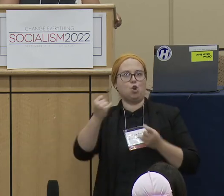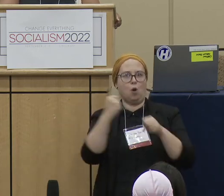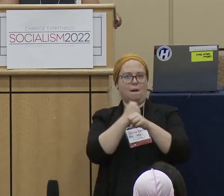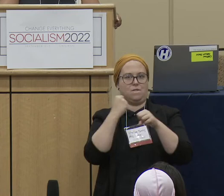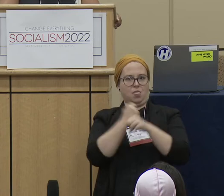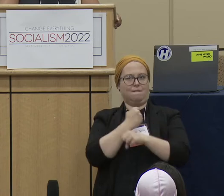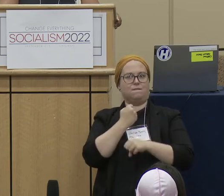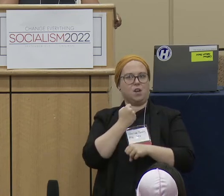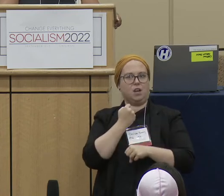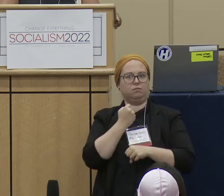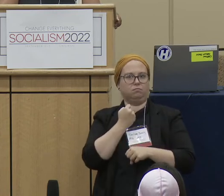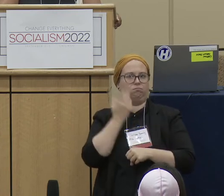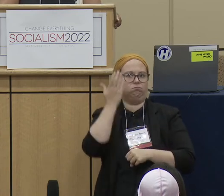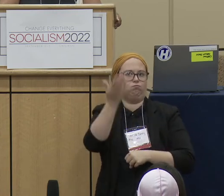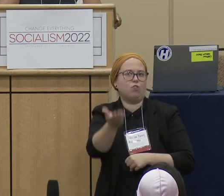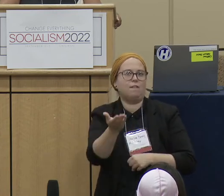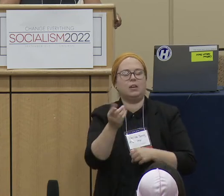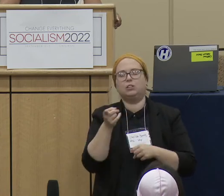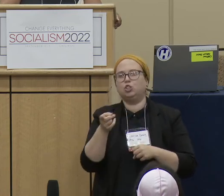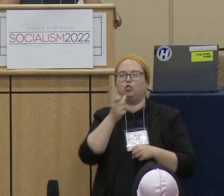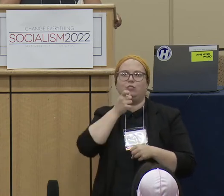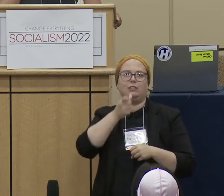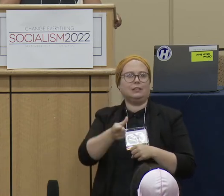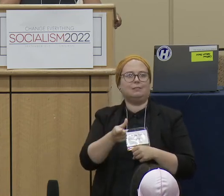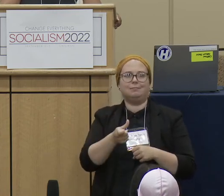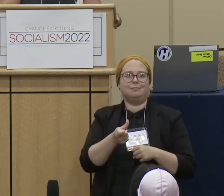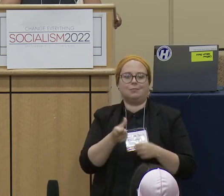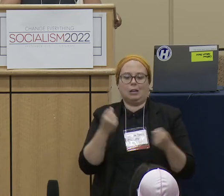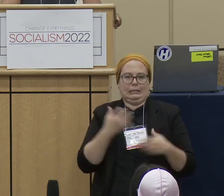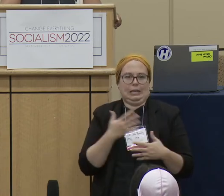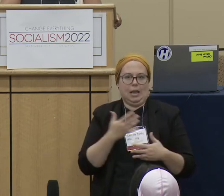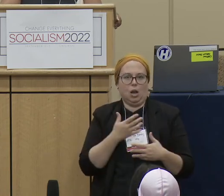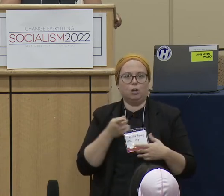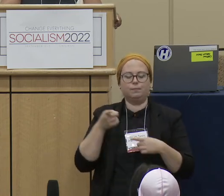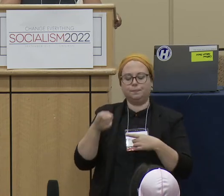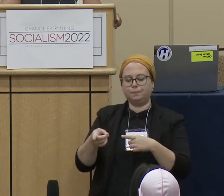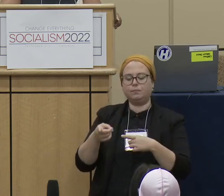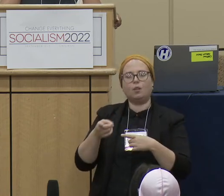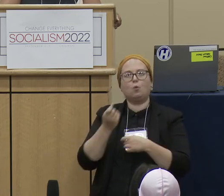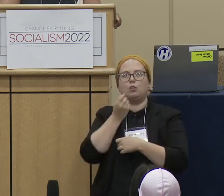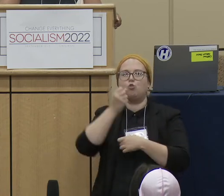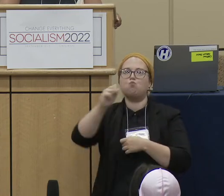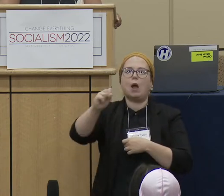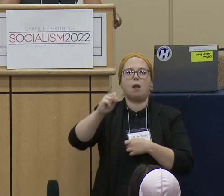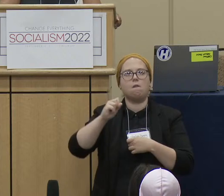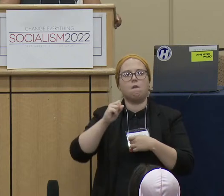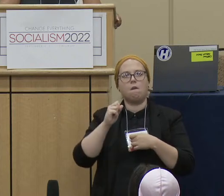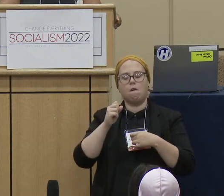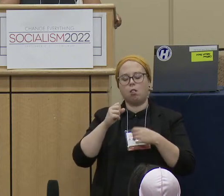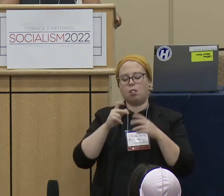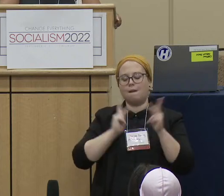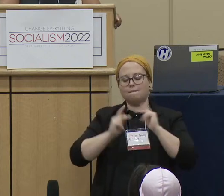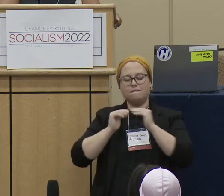that's a mouthful, but it's a wholistic view of the fight in front of us, and she did not shy away from it. Bell was a